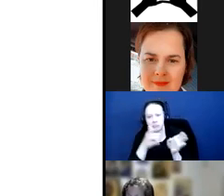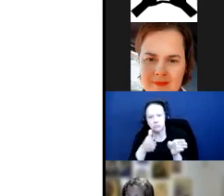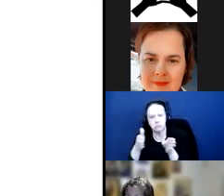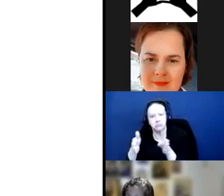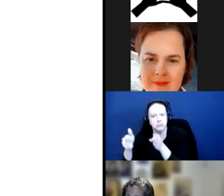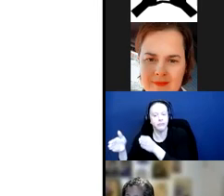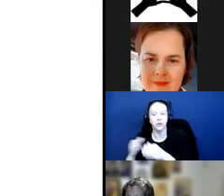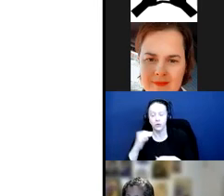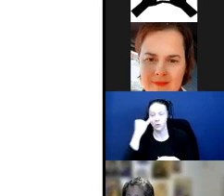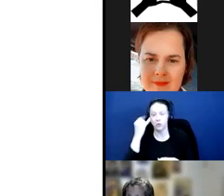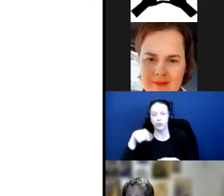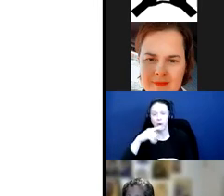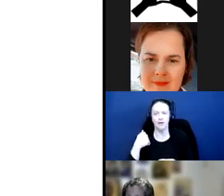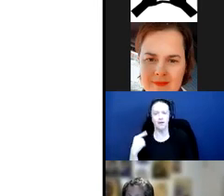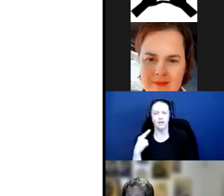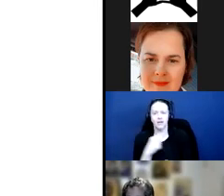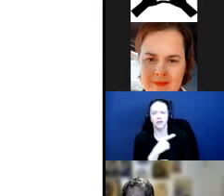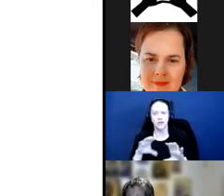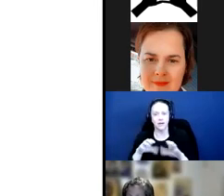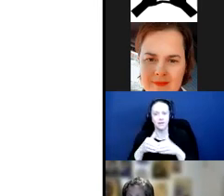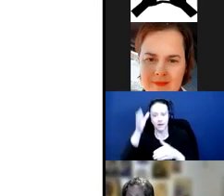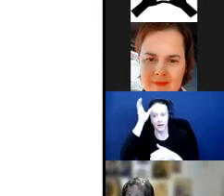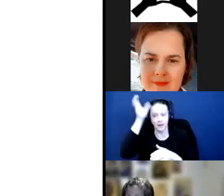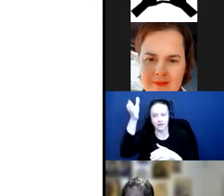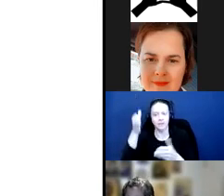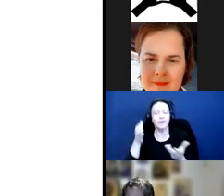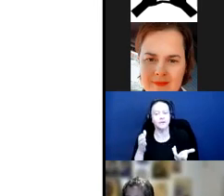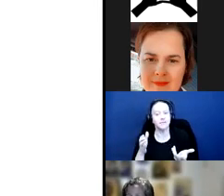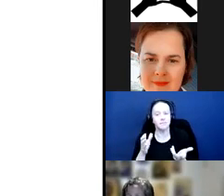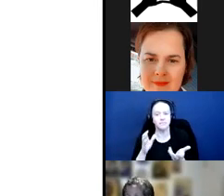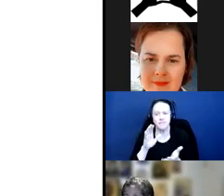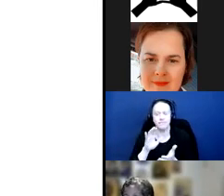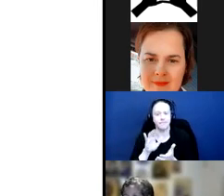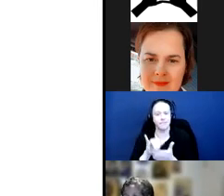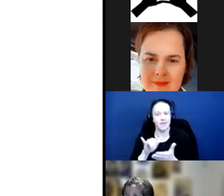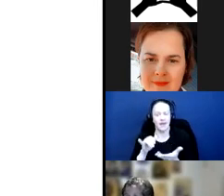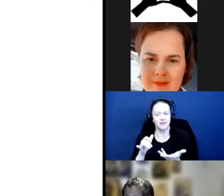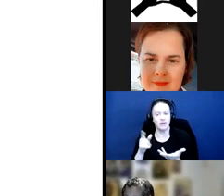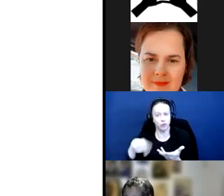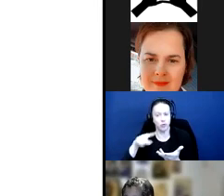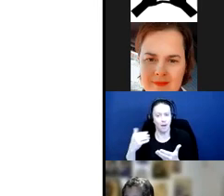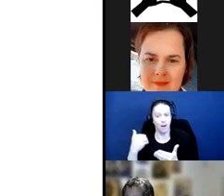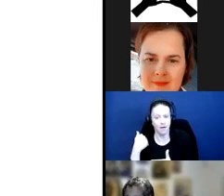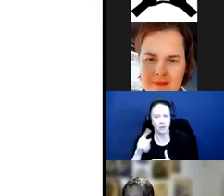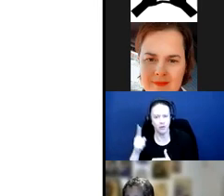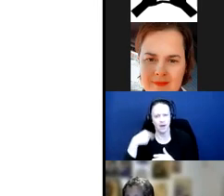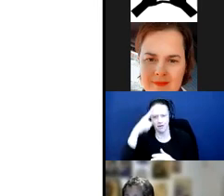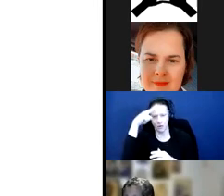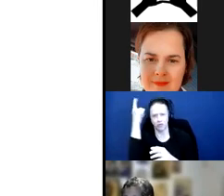that you have, like, your dream, your ideal, but then you have to break it down into like,